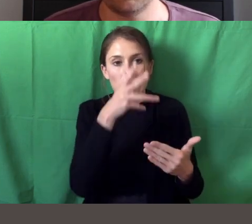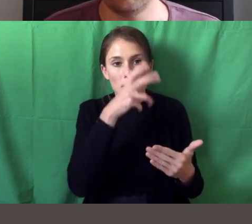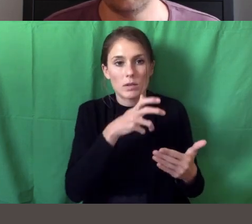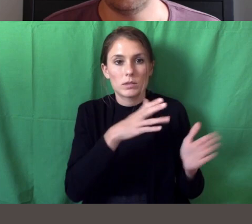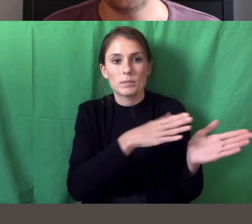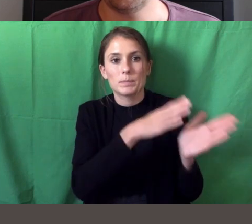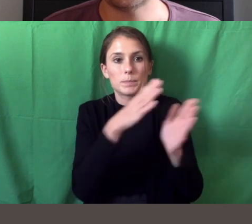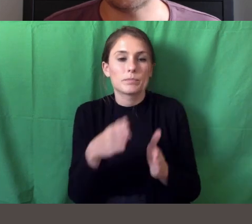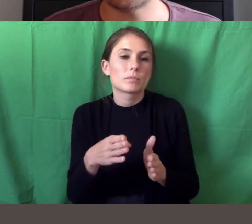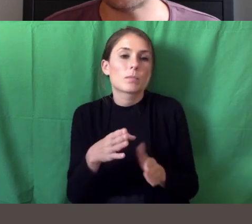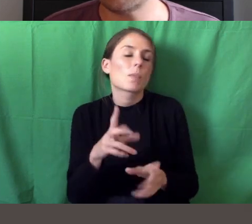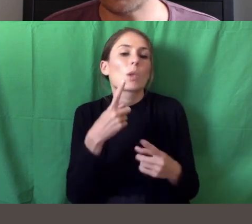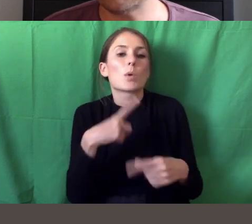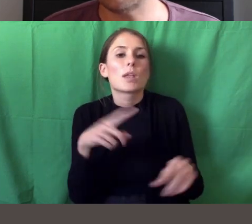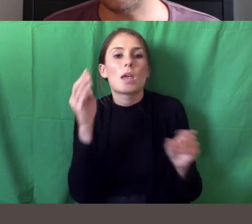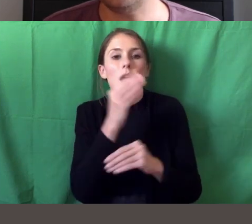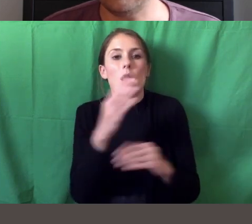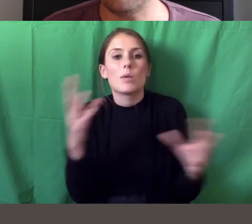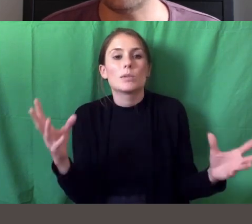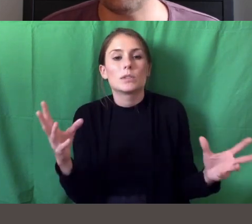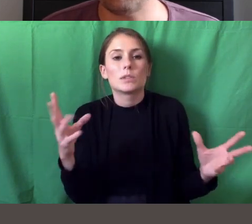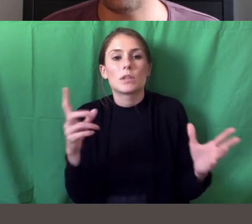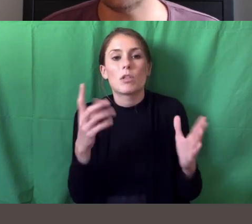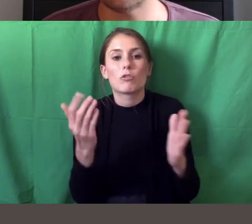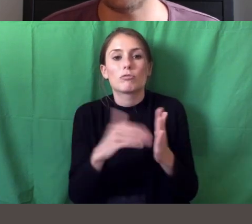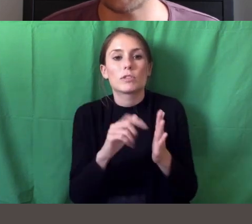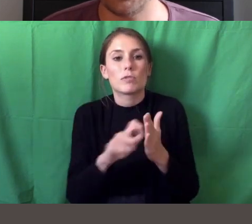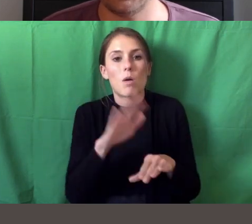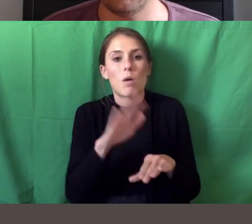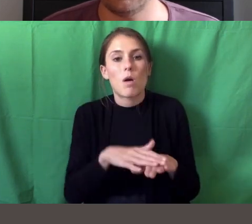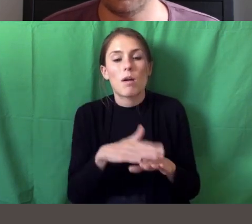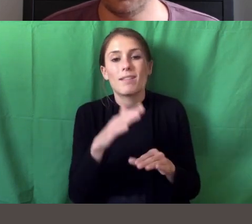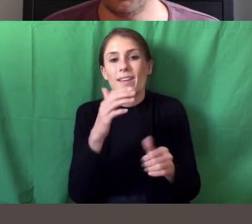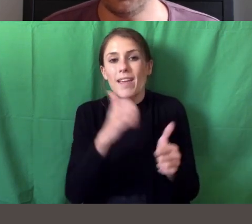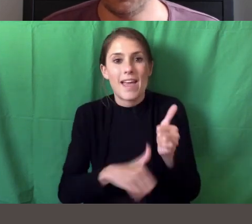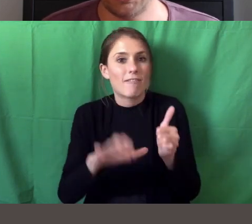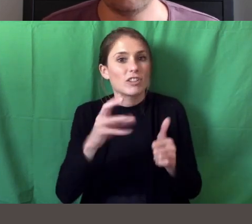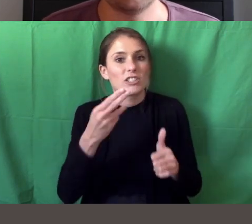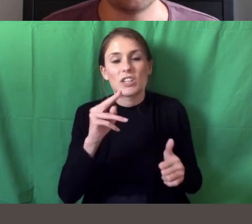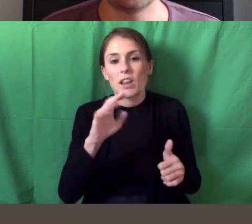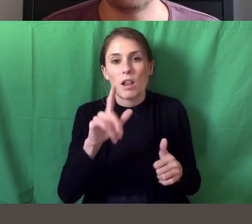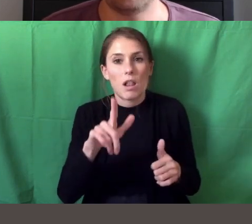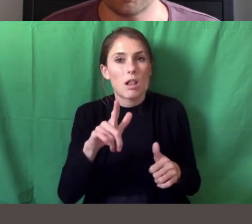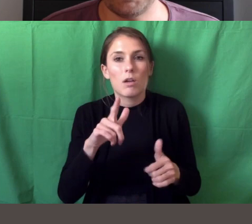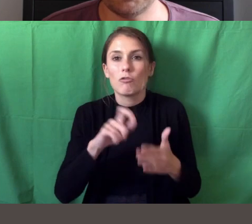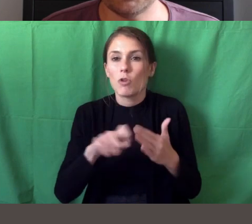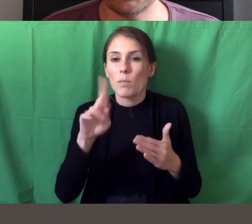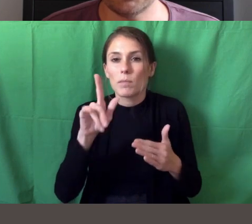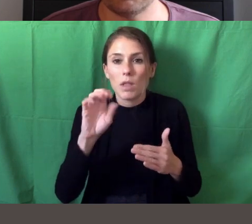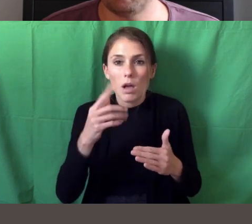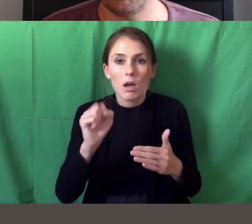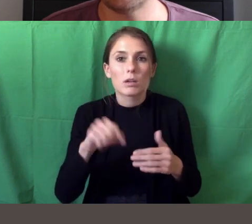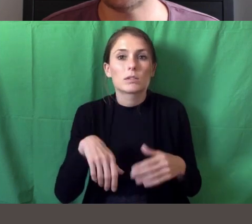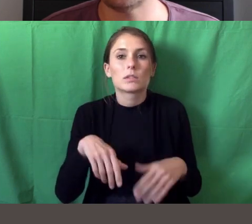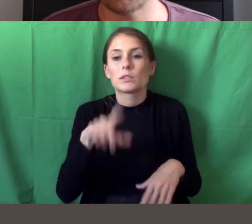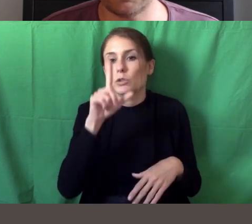So, it did not uncover all bugs. We announced a rewrite on every possible channel. We wrote